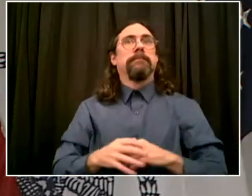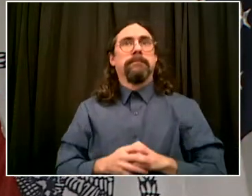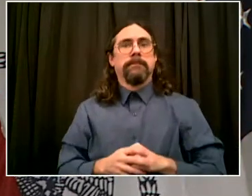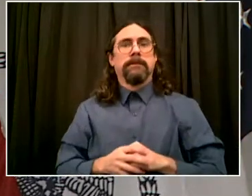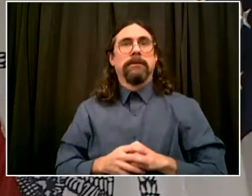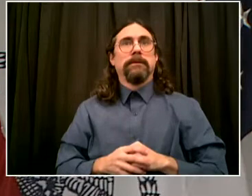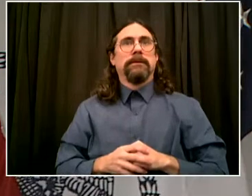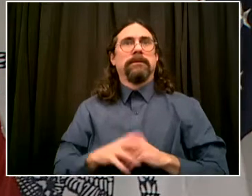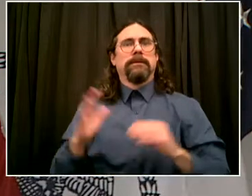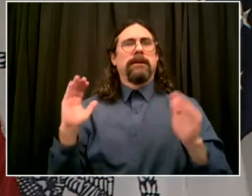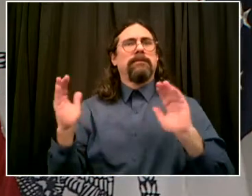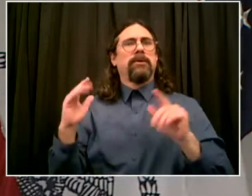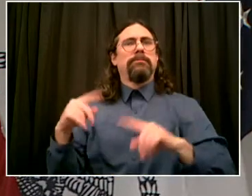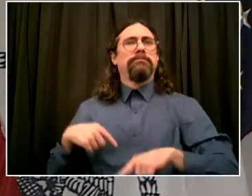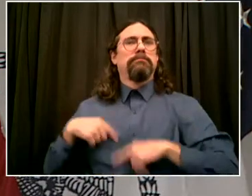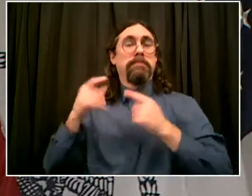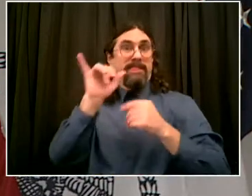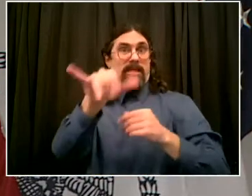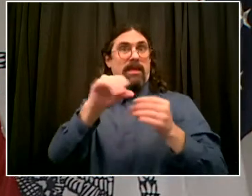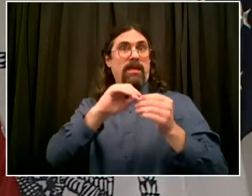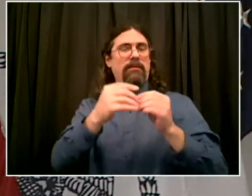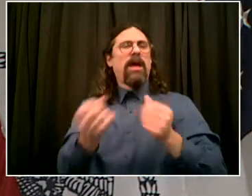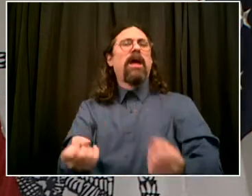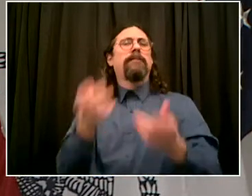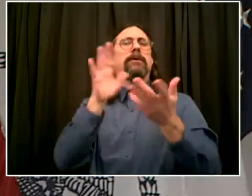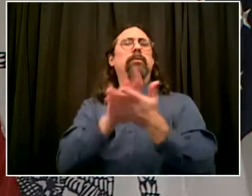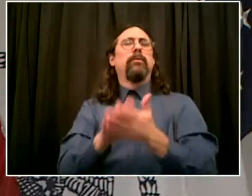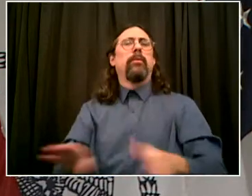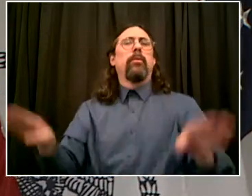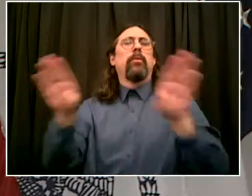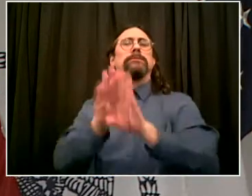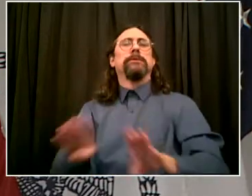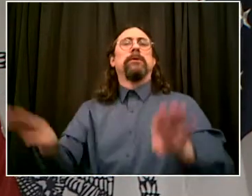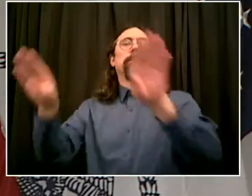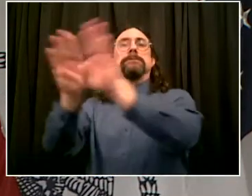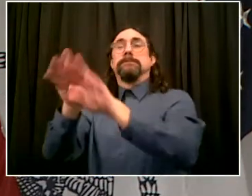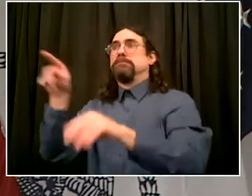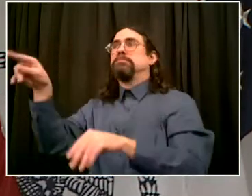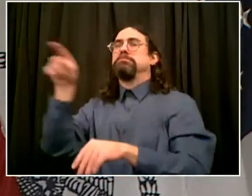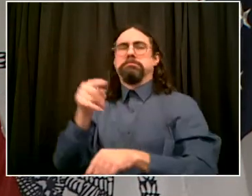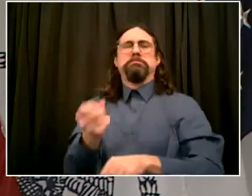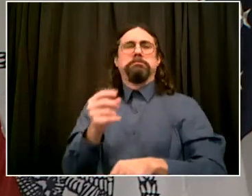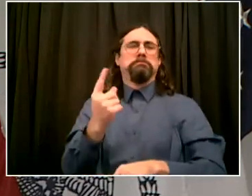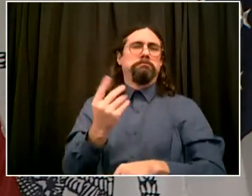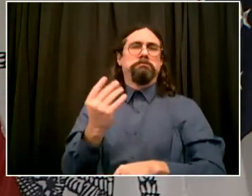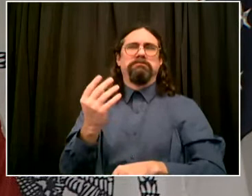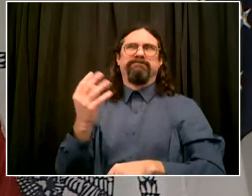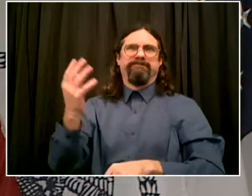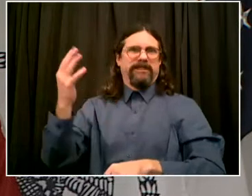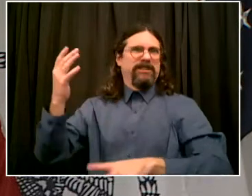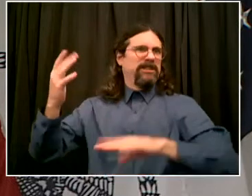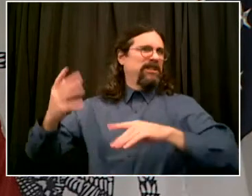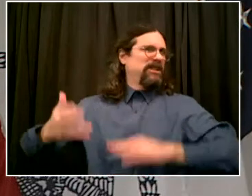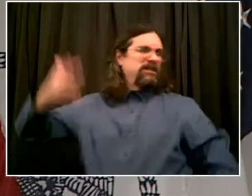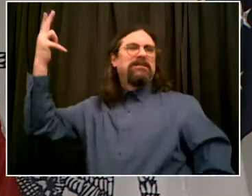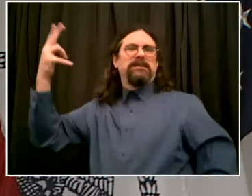SCHOOLS ARE OPEN TTBEO GGIN WWITH. THIS APPEARS TO